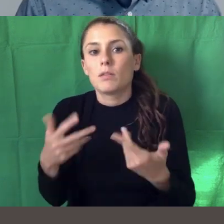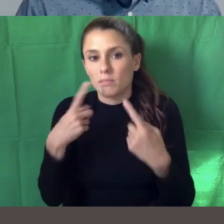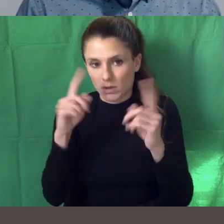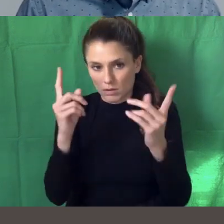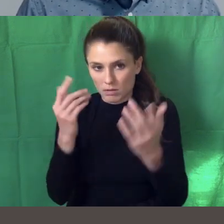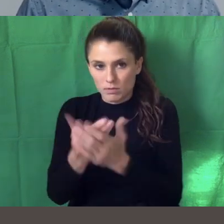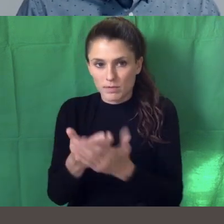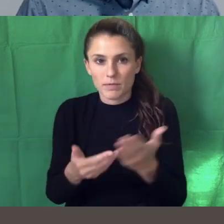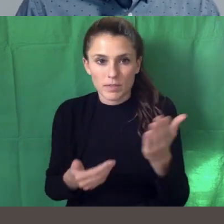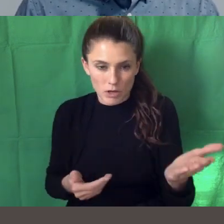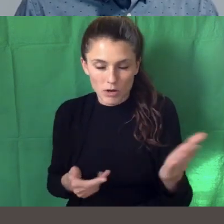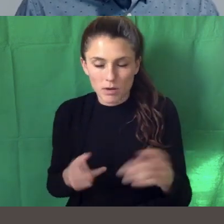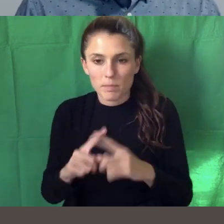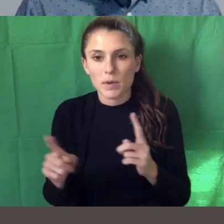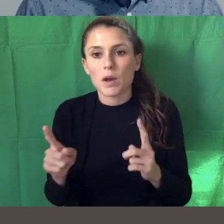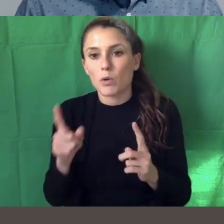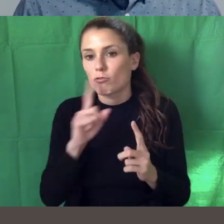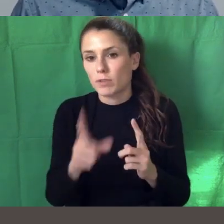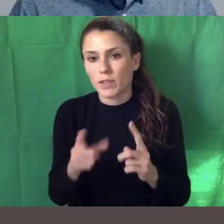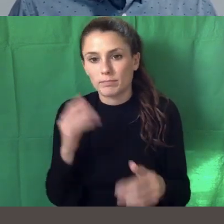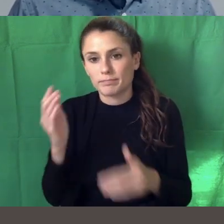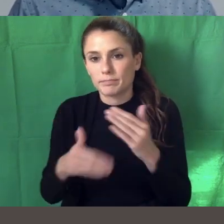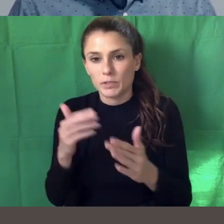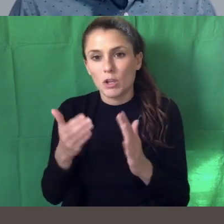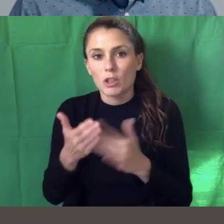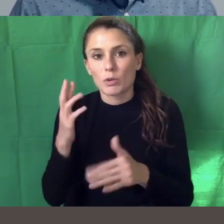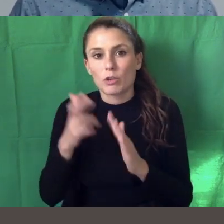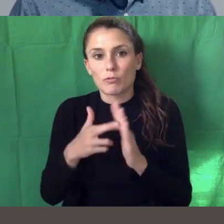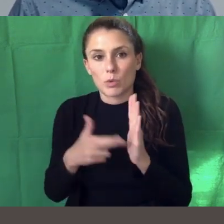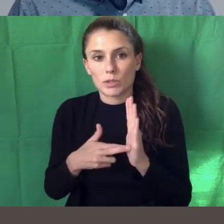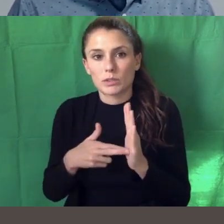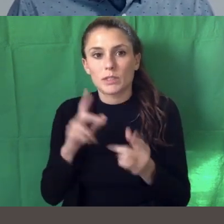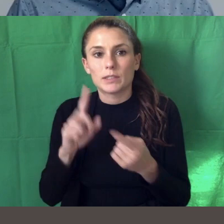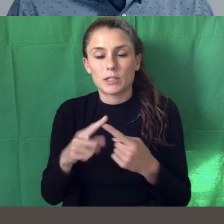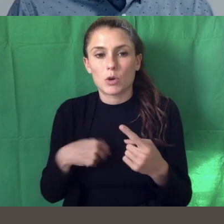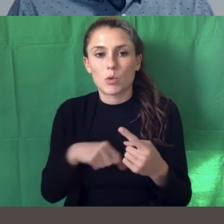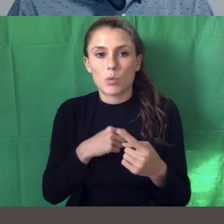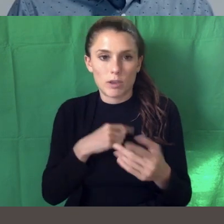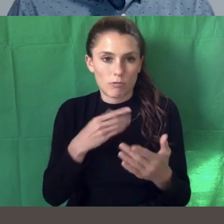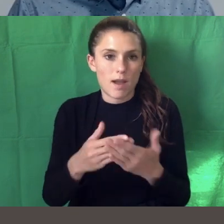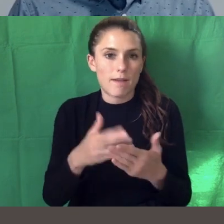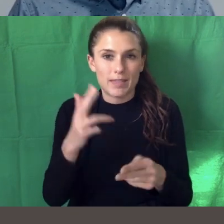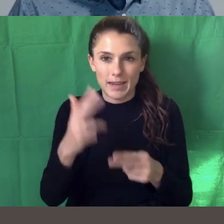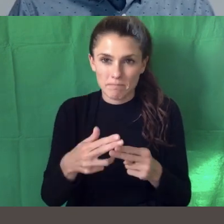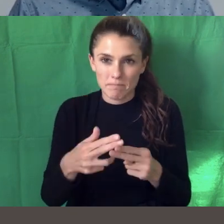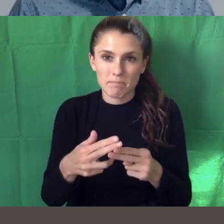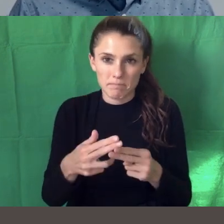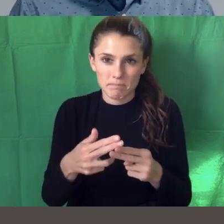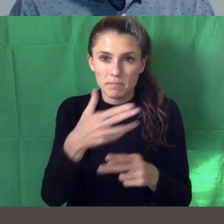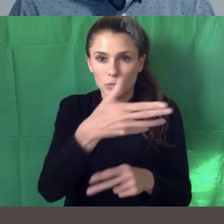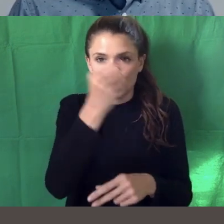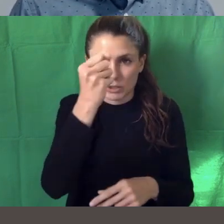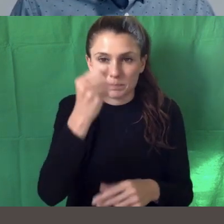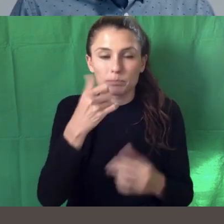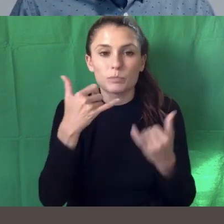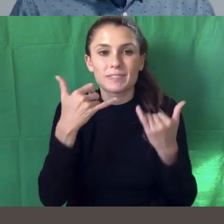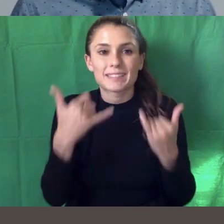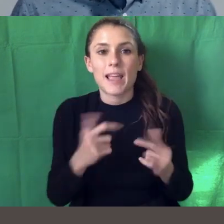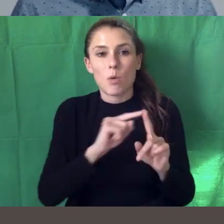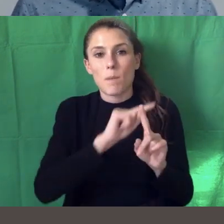But we pretty much ran right through the rules until we got to the name token. So now we'll back up to the assignment rule.